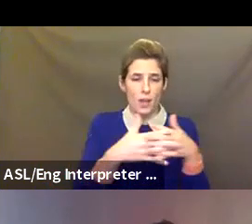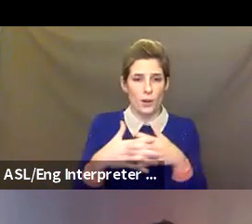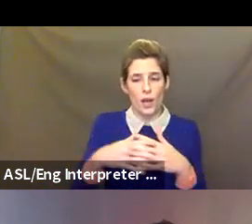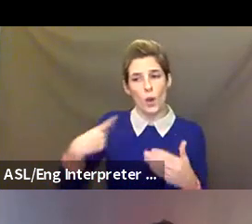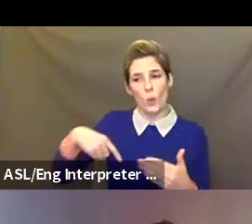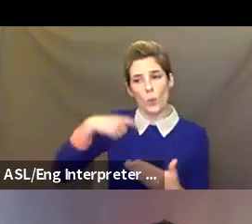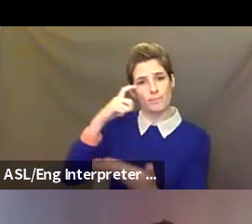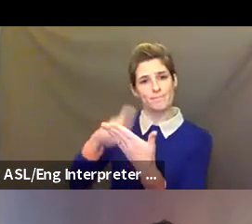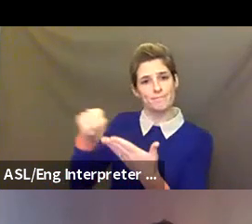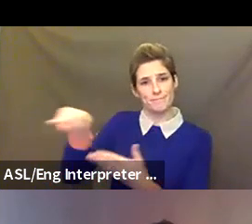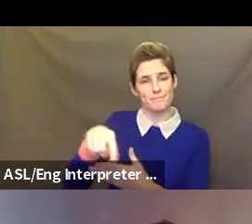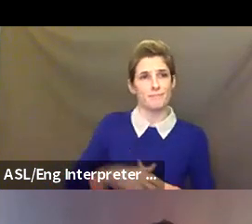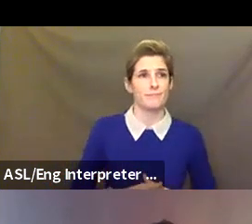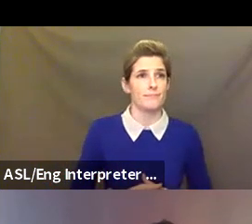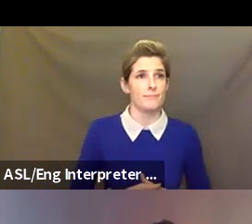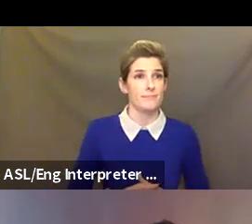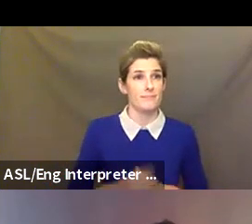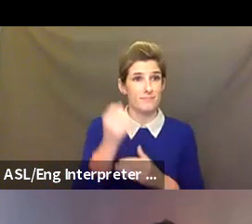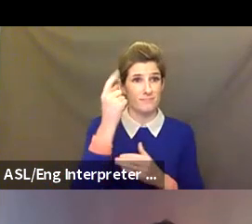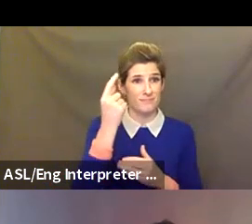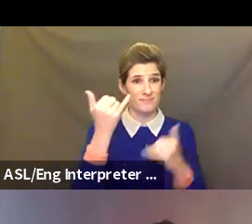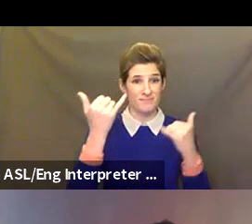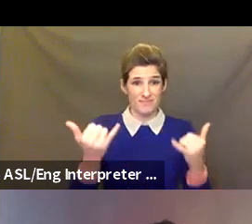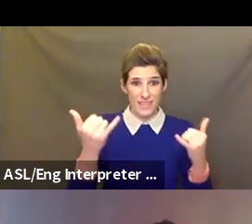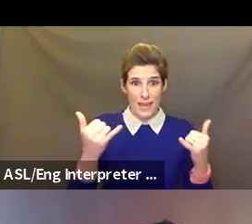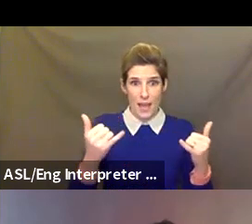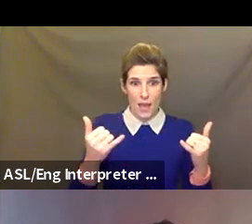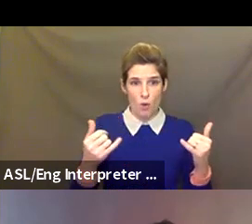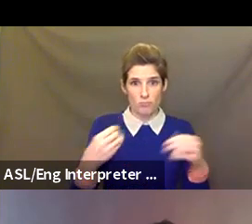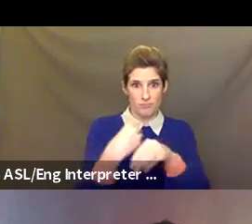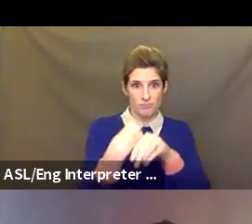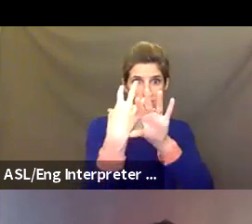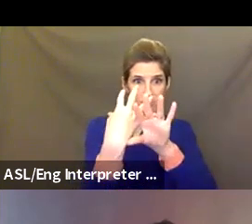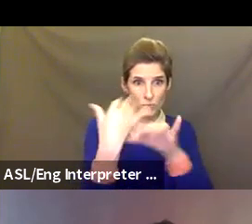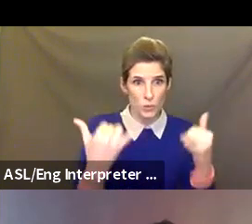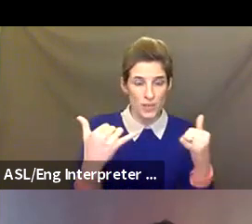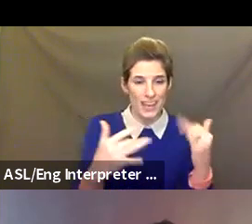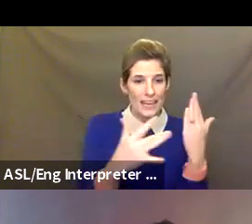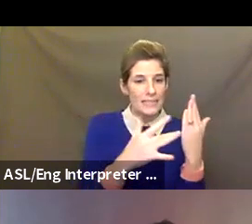moment to consider the legacies of colonization embedded within the technologies, structures and ways of thinking we use every